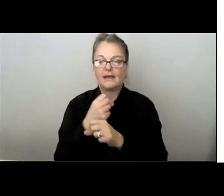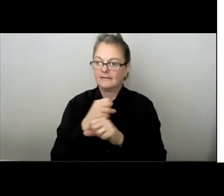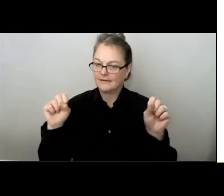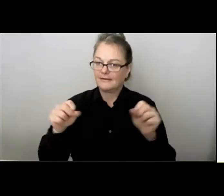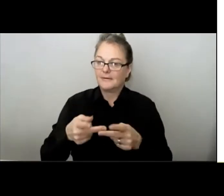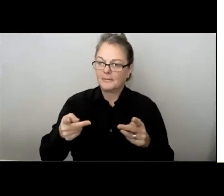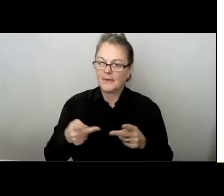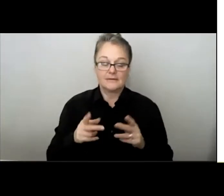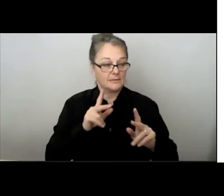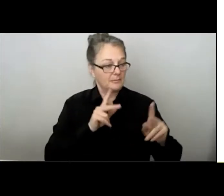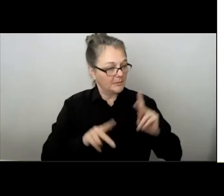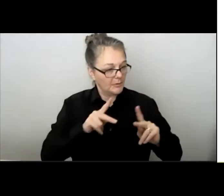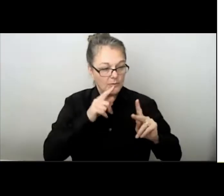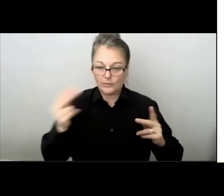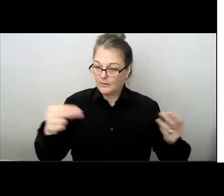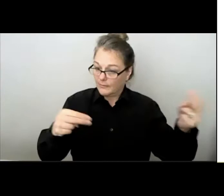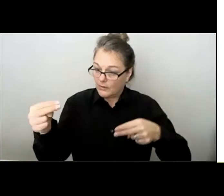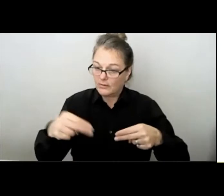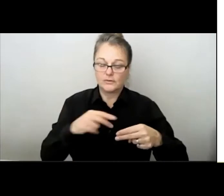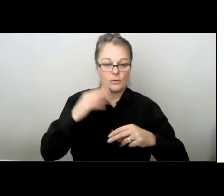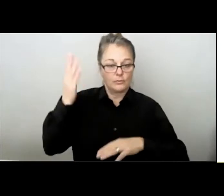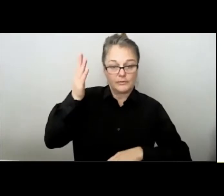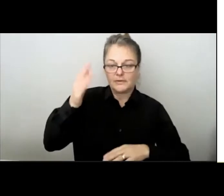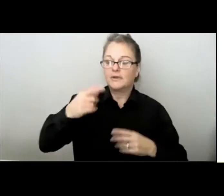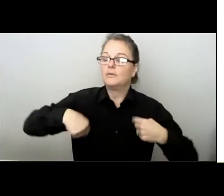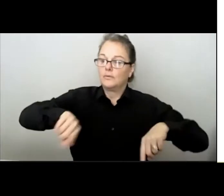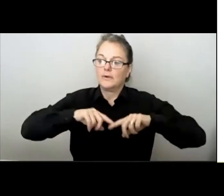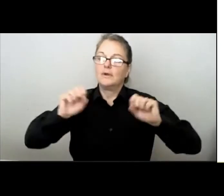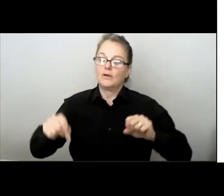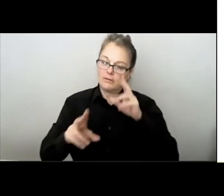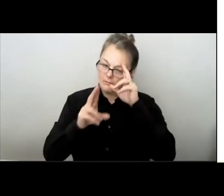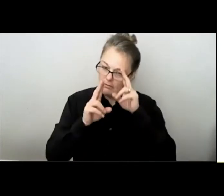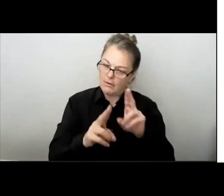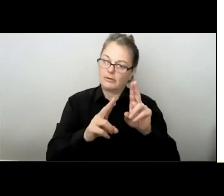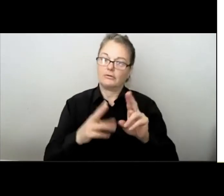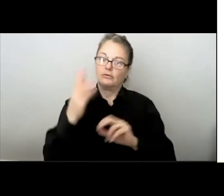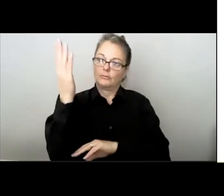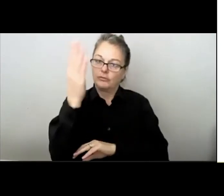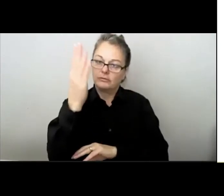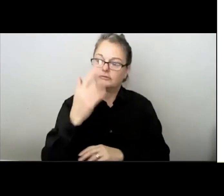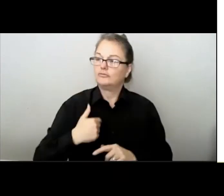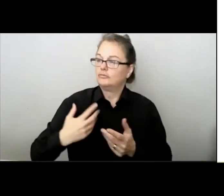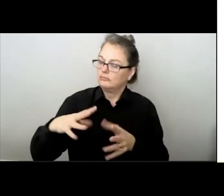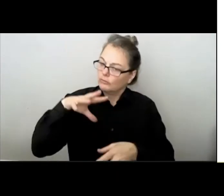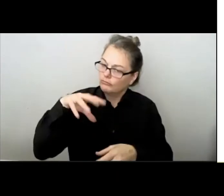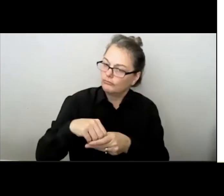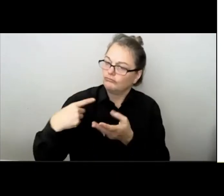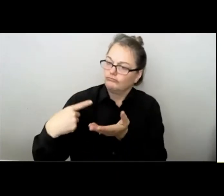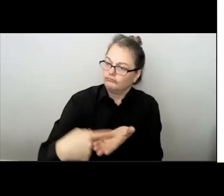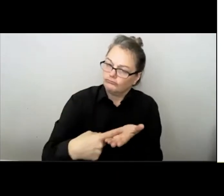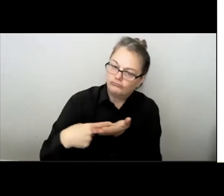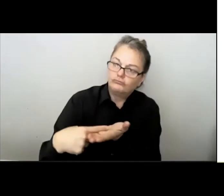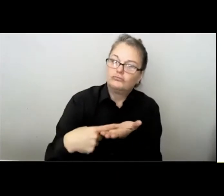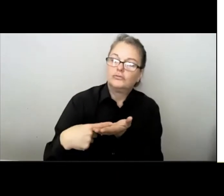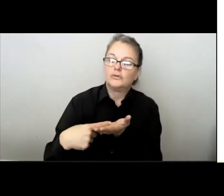PEOPLE PRESENTING, CAN BE PART HONOURING THE PRESENTATIONS, ENGAGING IN CONVERSATIONS